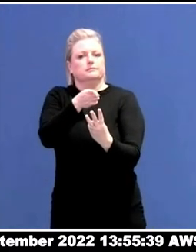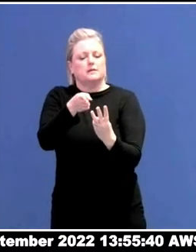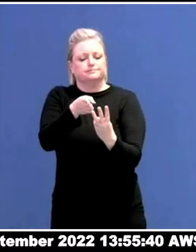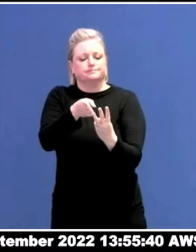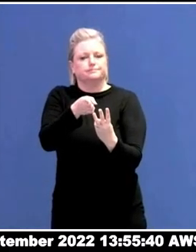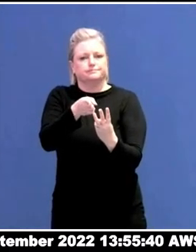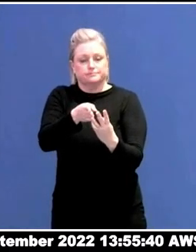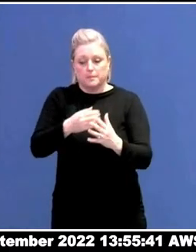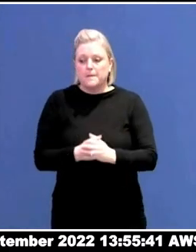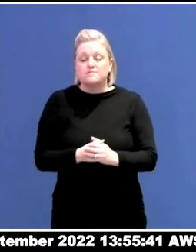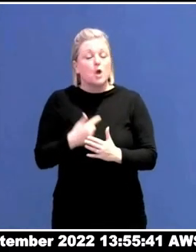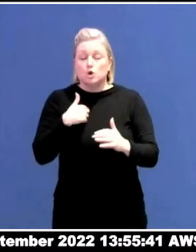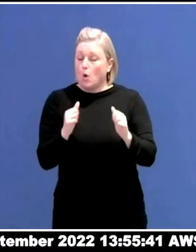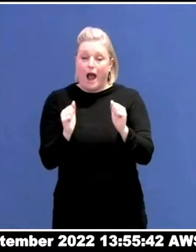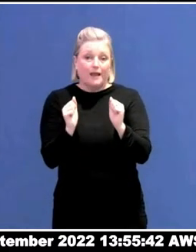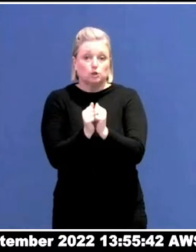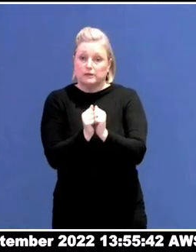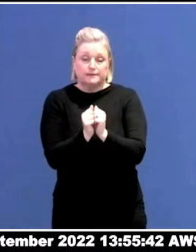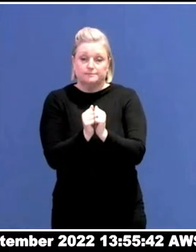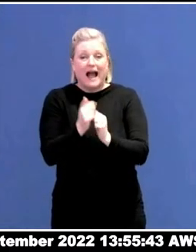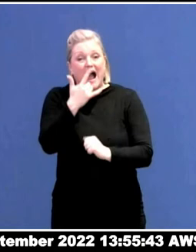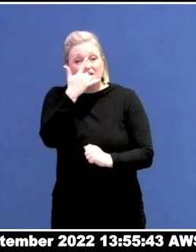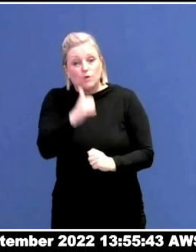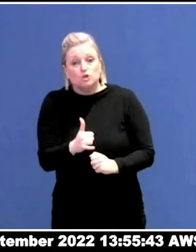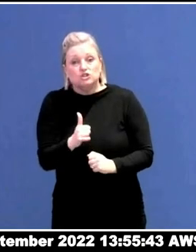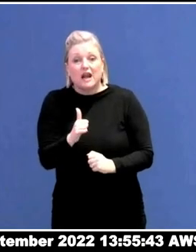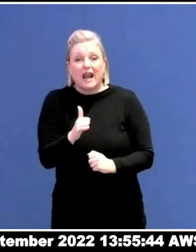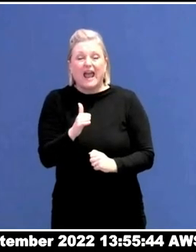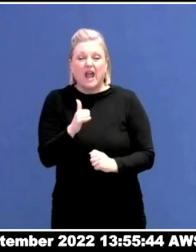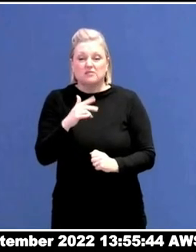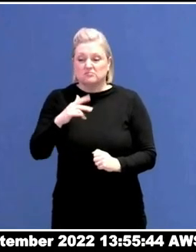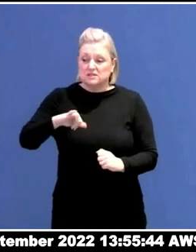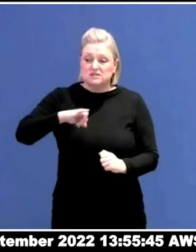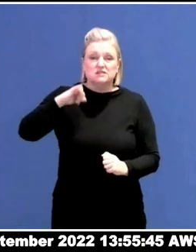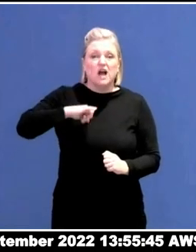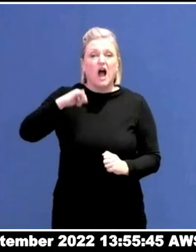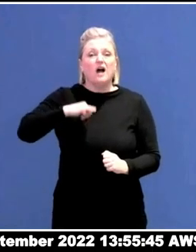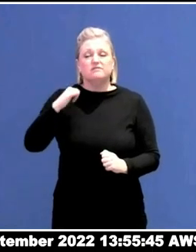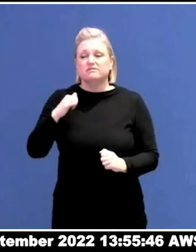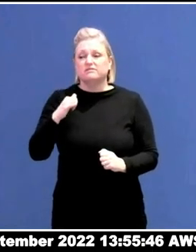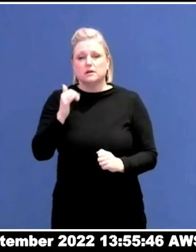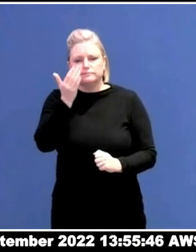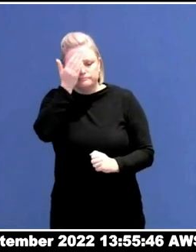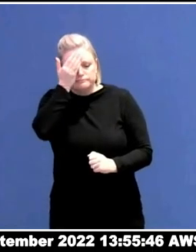You can't train prejudice and culture out of people in a day. It will take time.